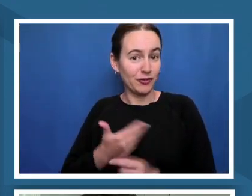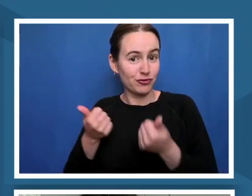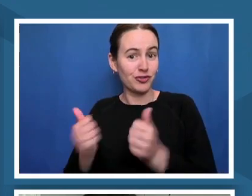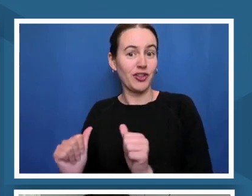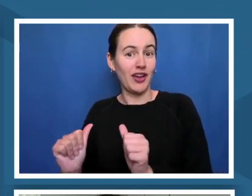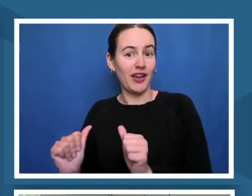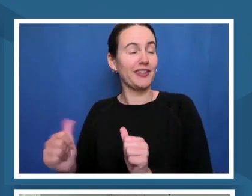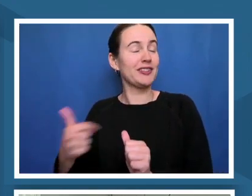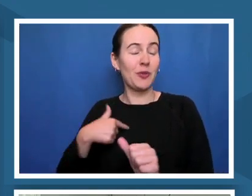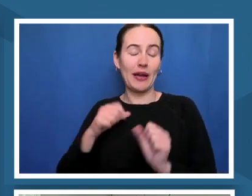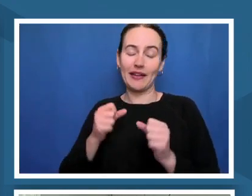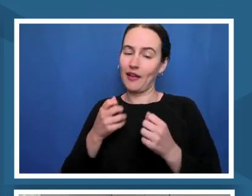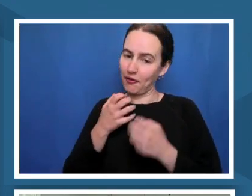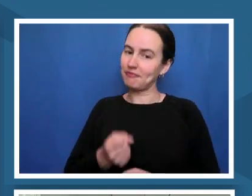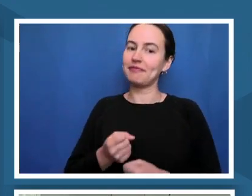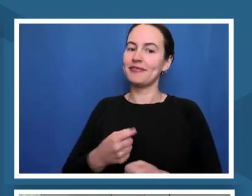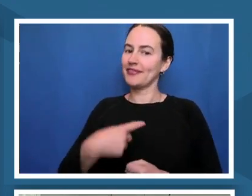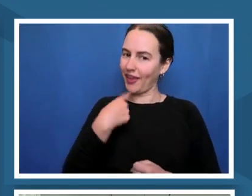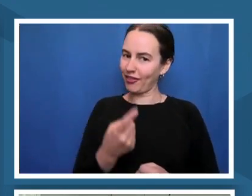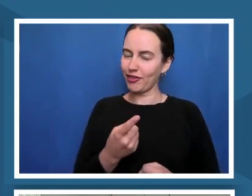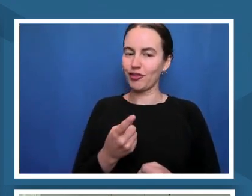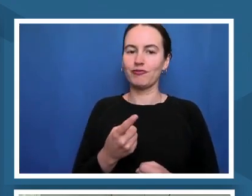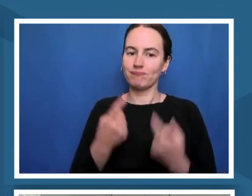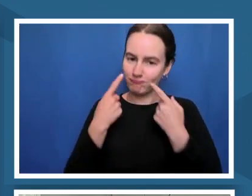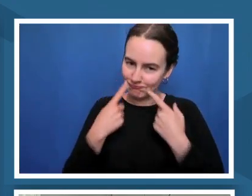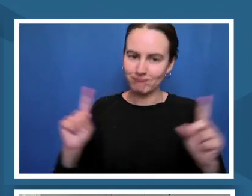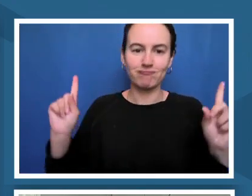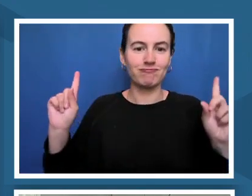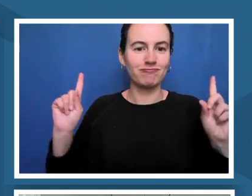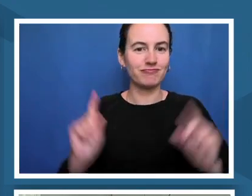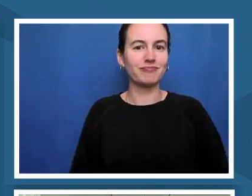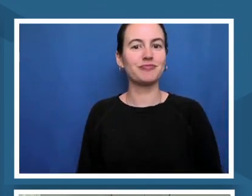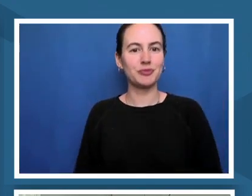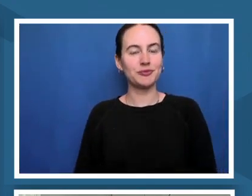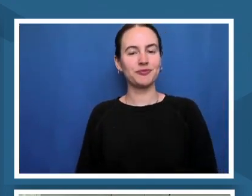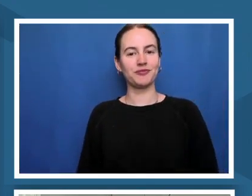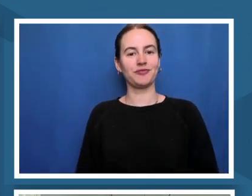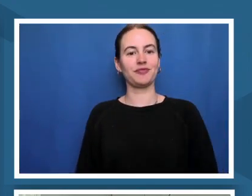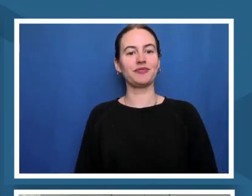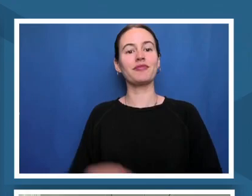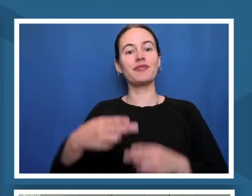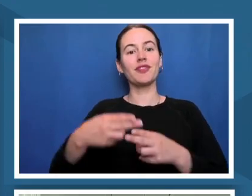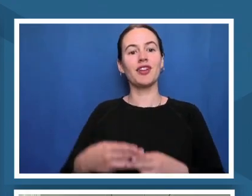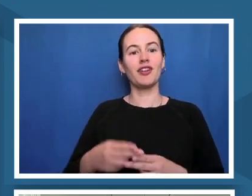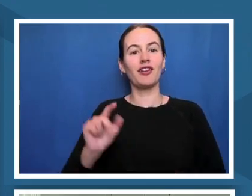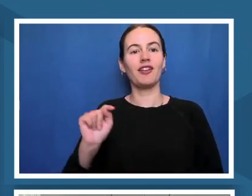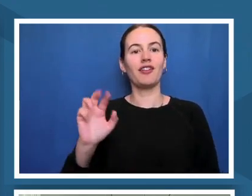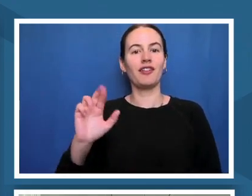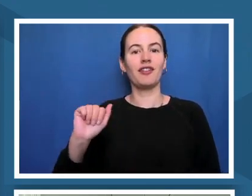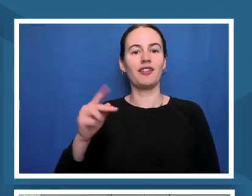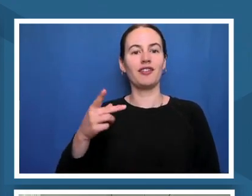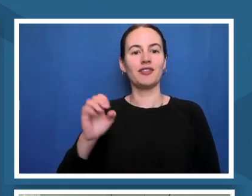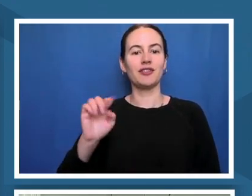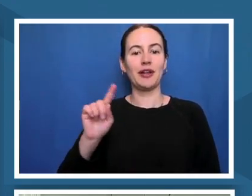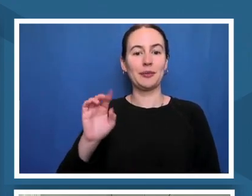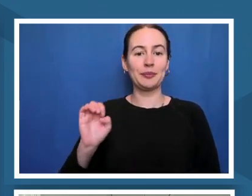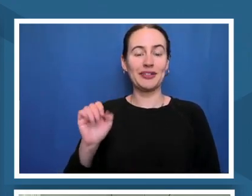tell you that this works this work is simply called trapeze girls